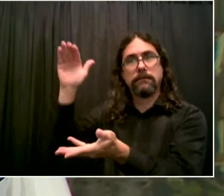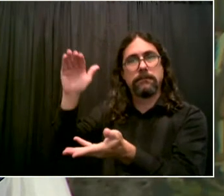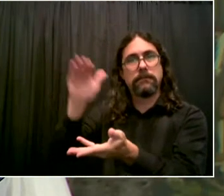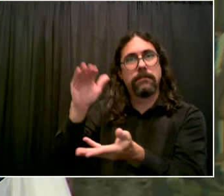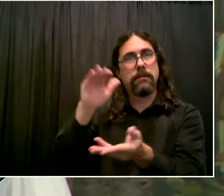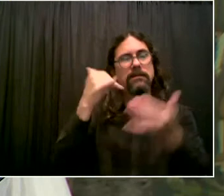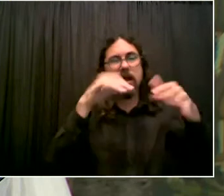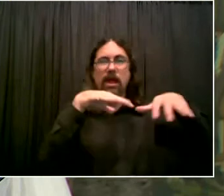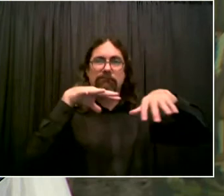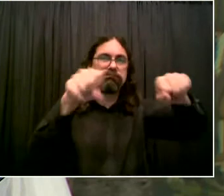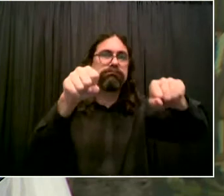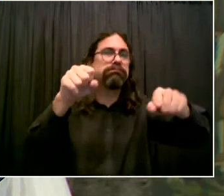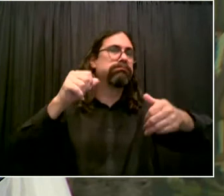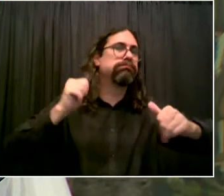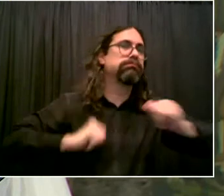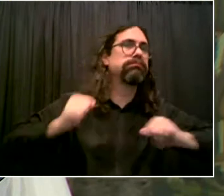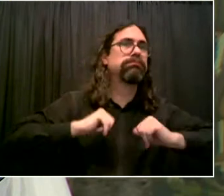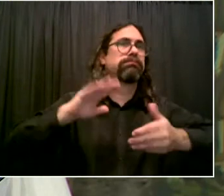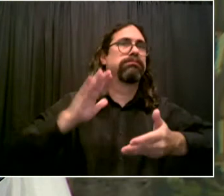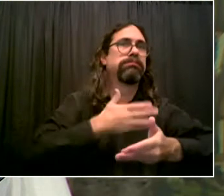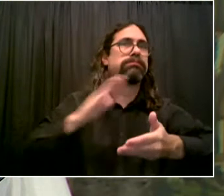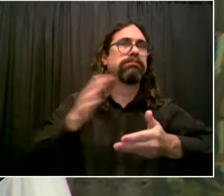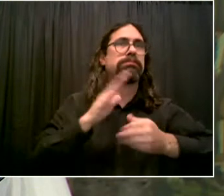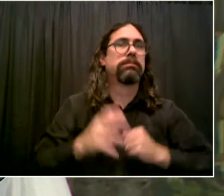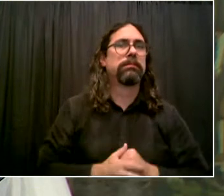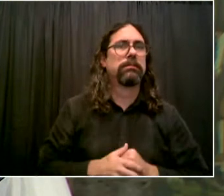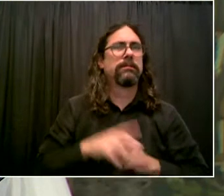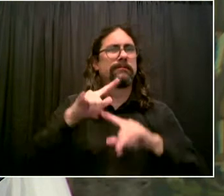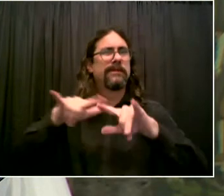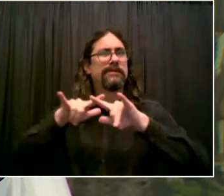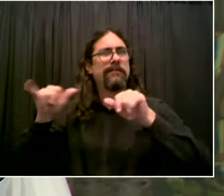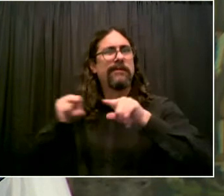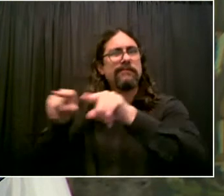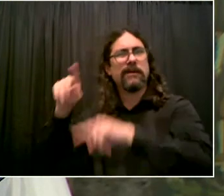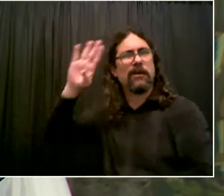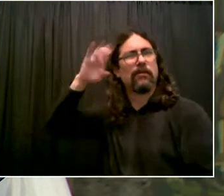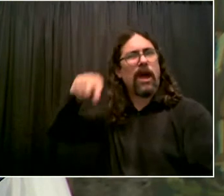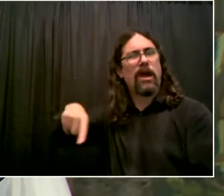FROM COVID-19. THINK ABOUT THIS AGAIN, NUATRAL RESOURCE FOR HIP-